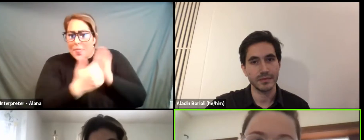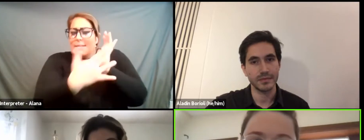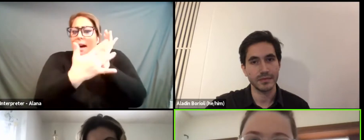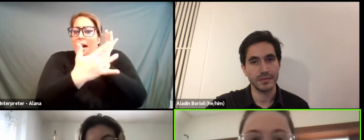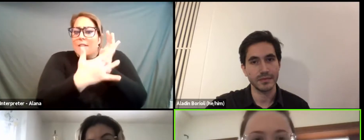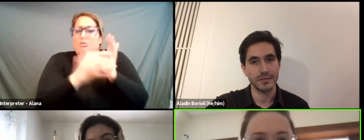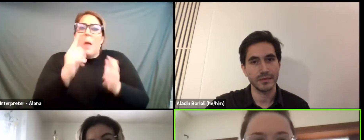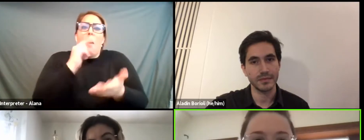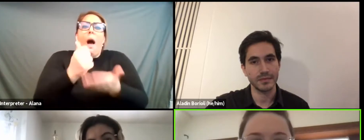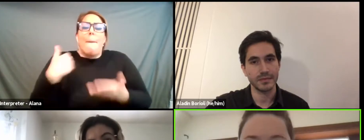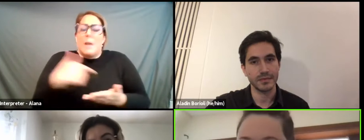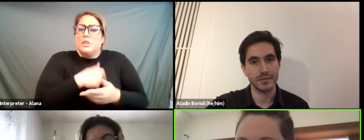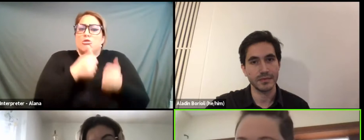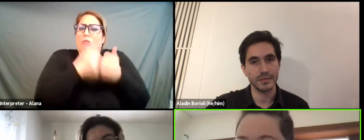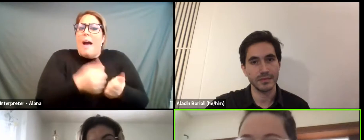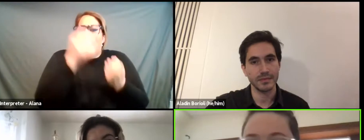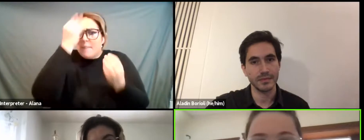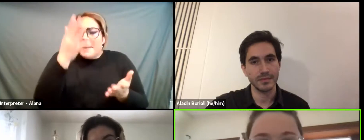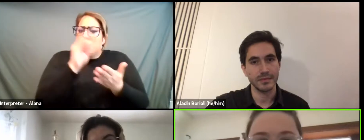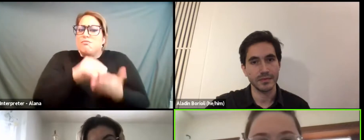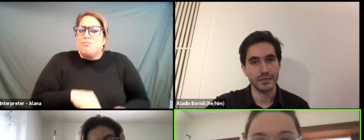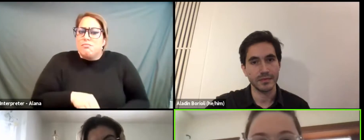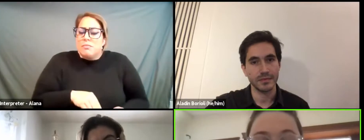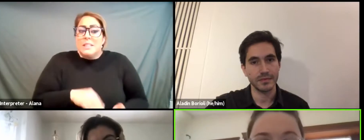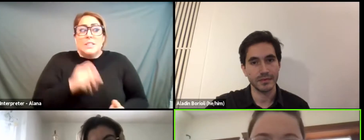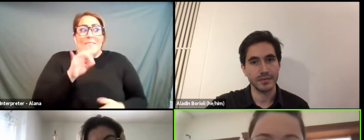help us track information that we can't see every single day.